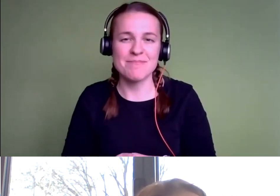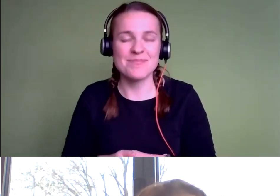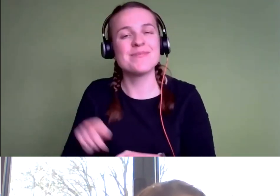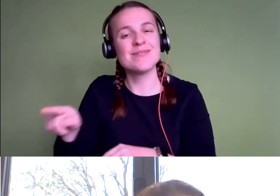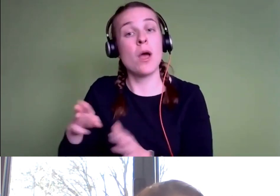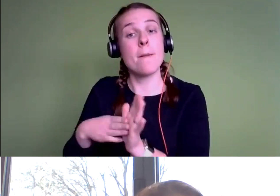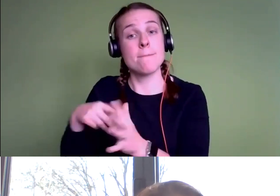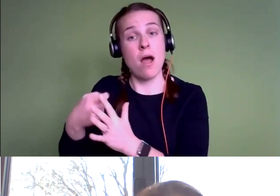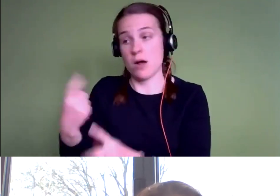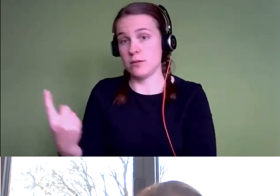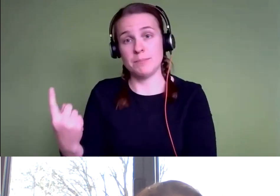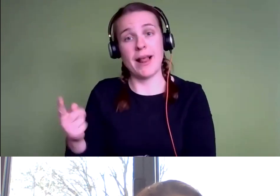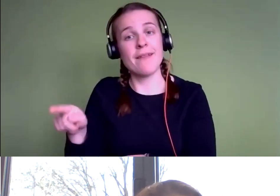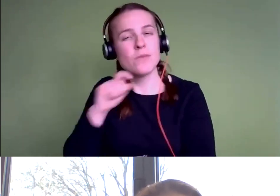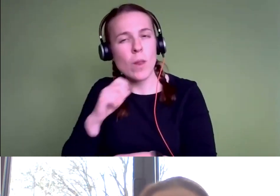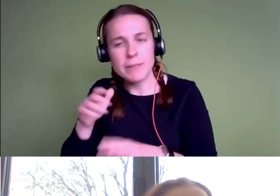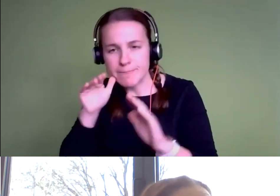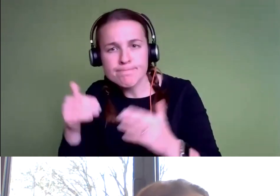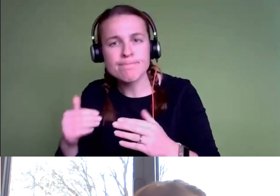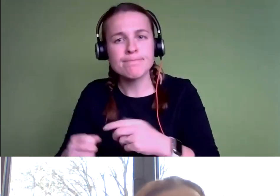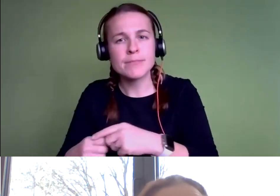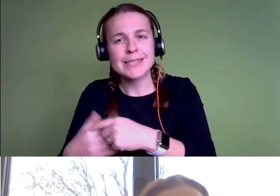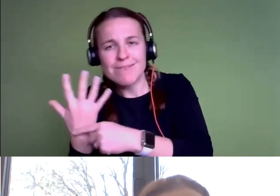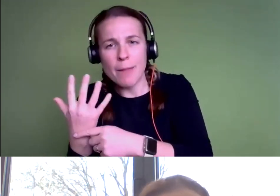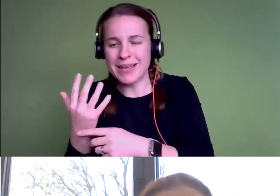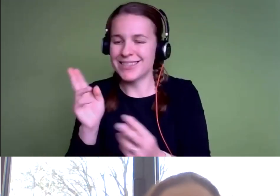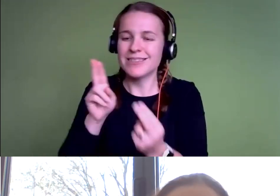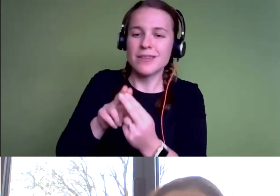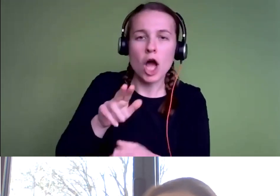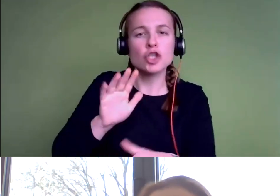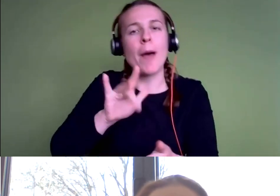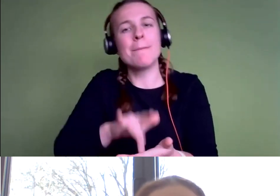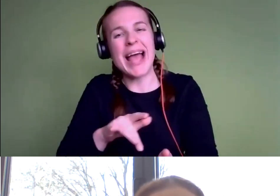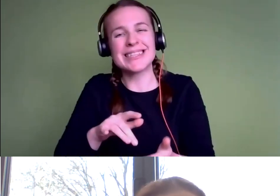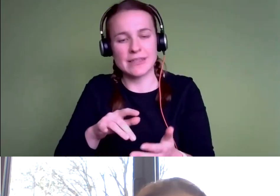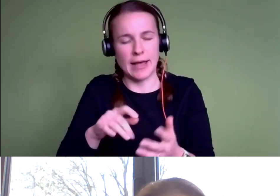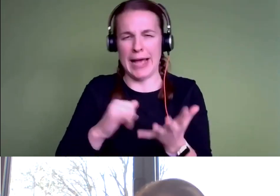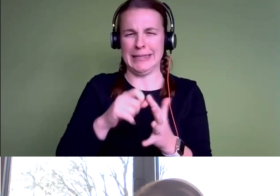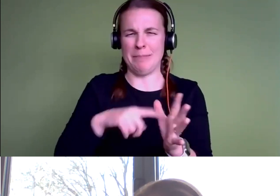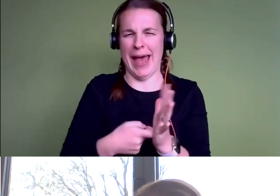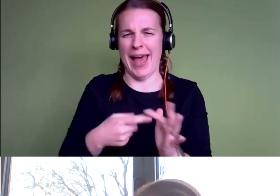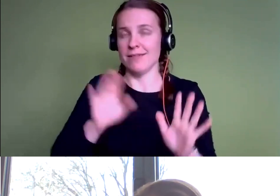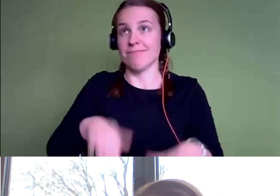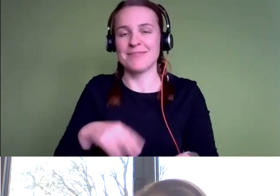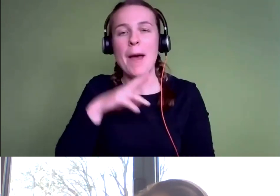We are very excited to be working with the wonderful Mark Lane who will be developing the garden, and